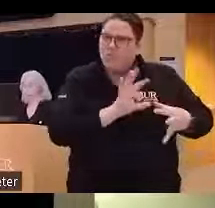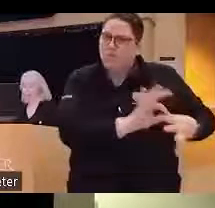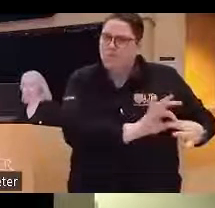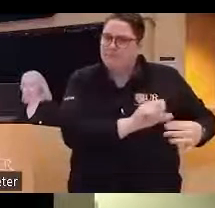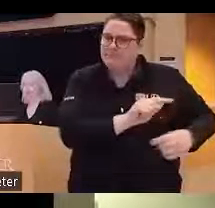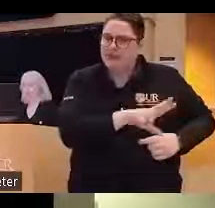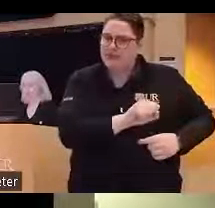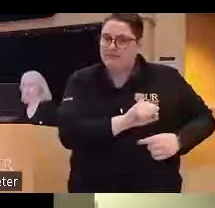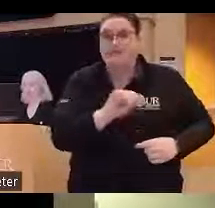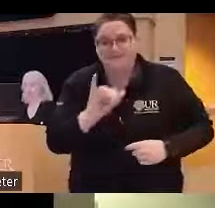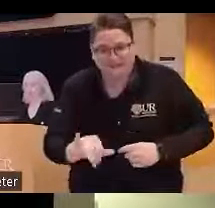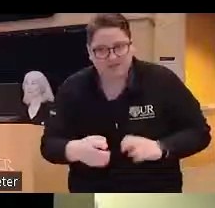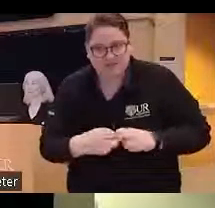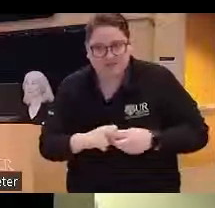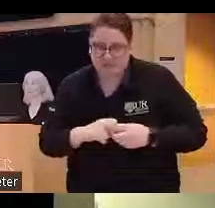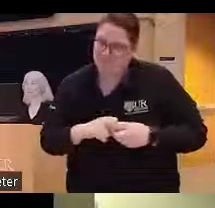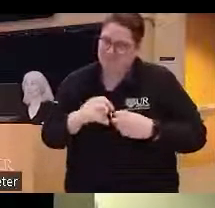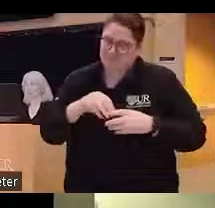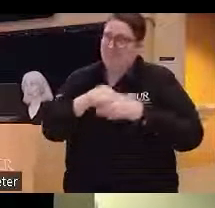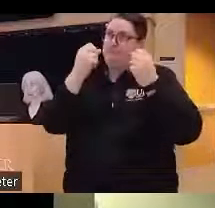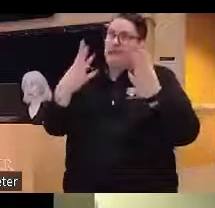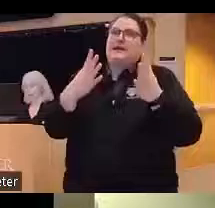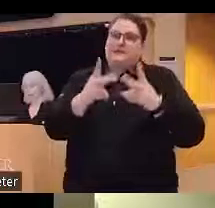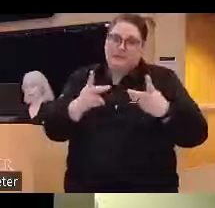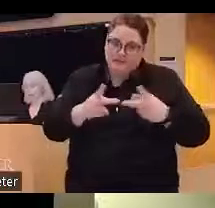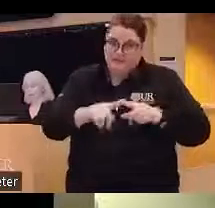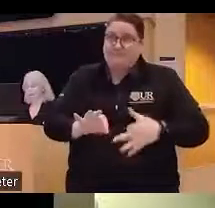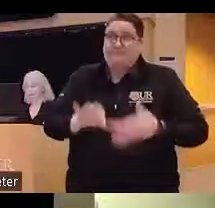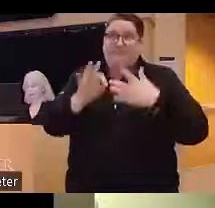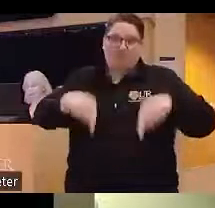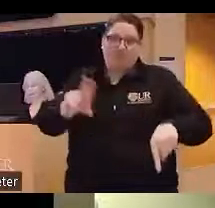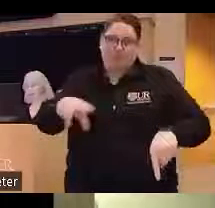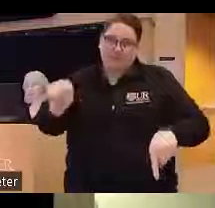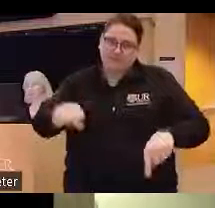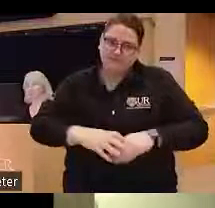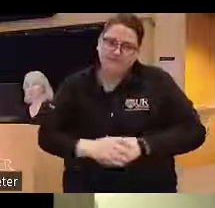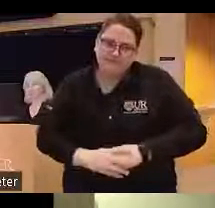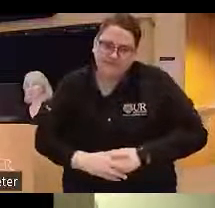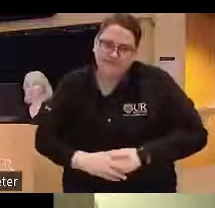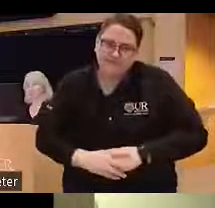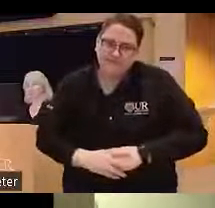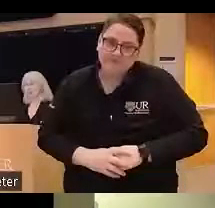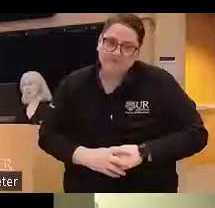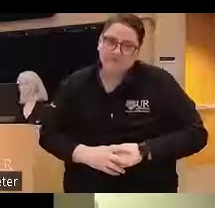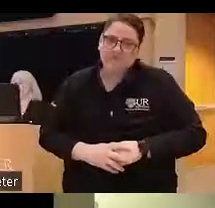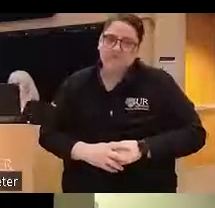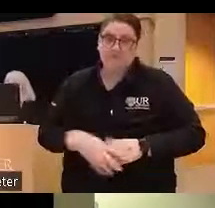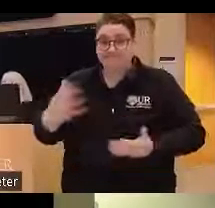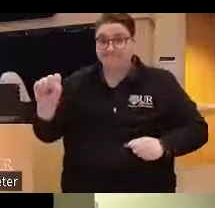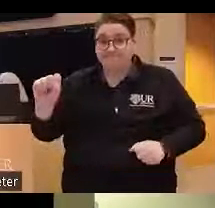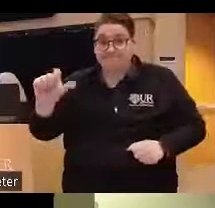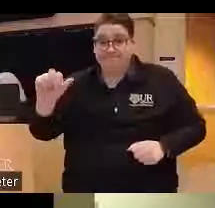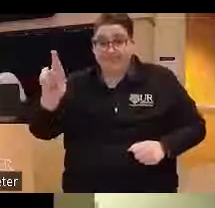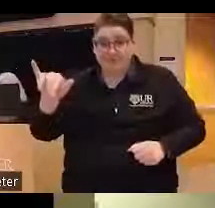problem in several places but particularly in the US um you know I'll mention slavery is ancient um